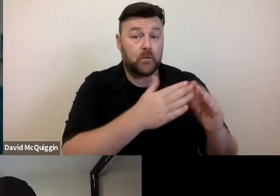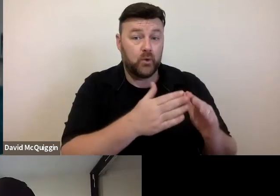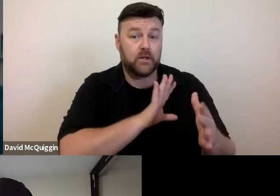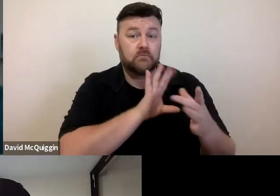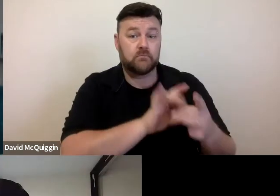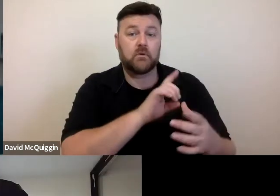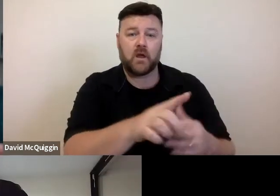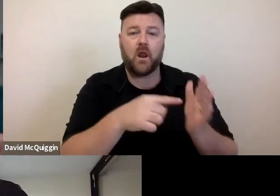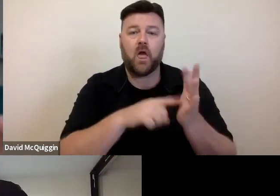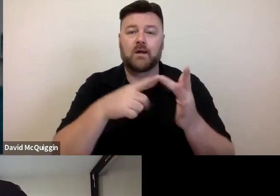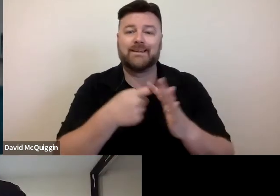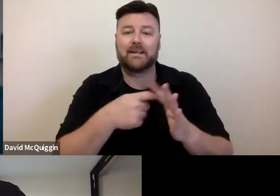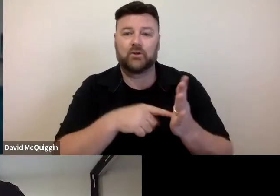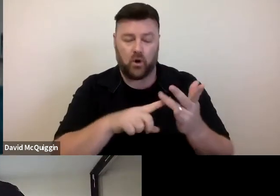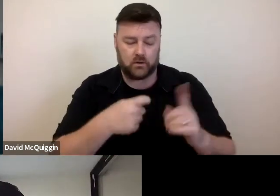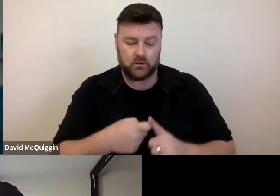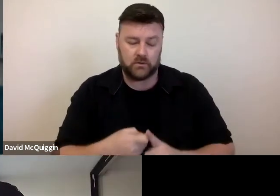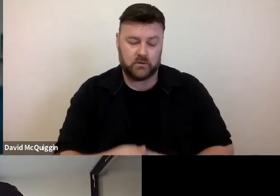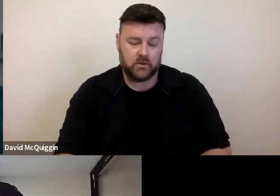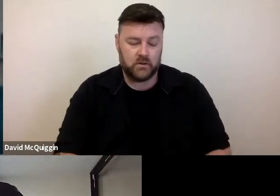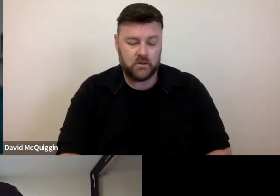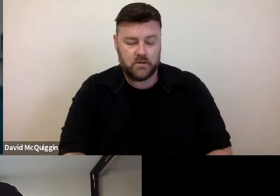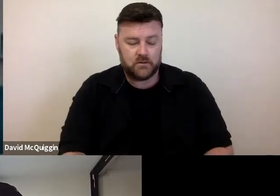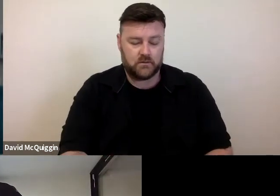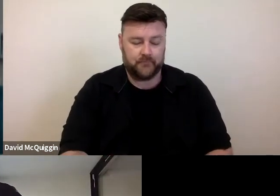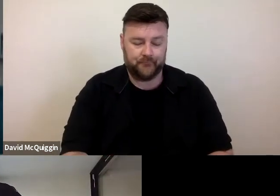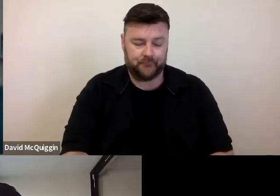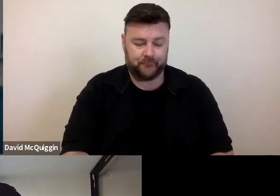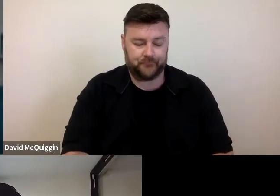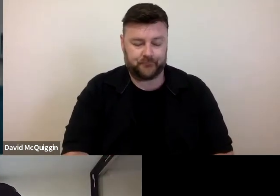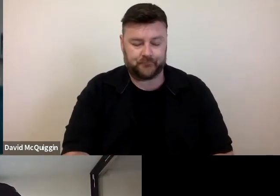kind of like TikTok but for rappers kind of thing - then they got their mums on it.